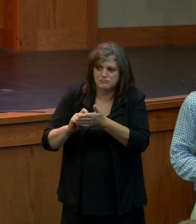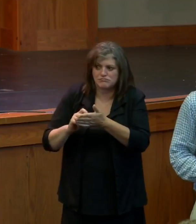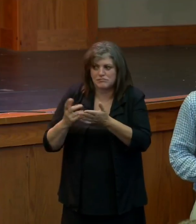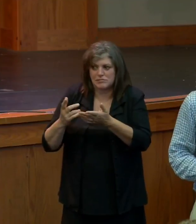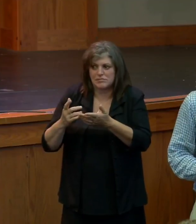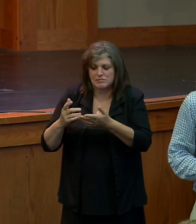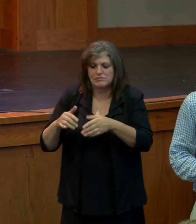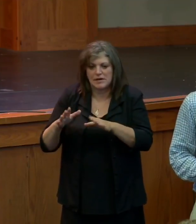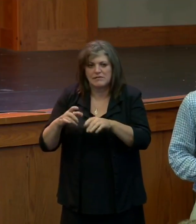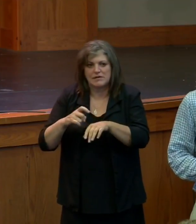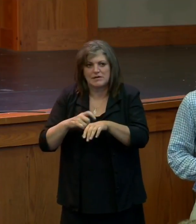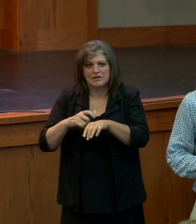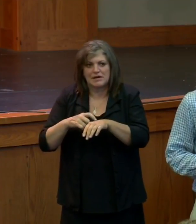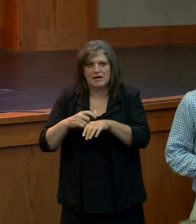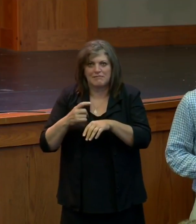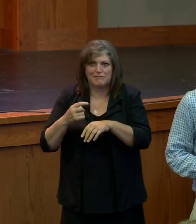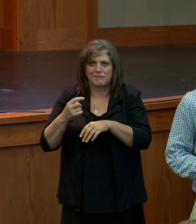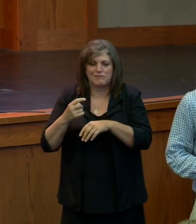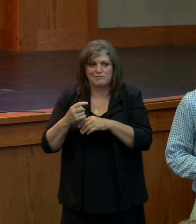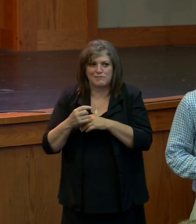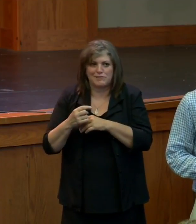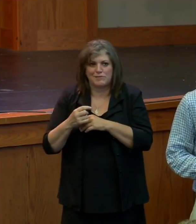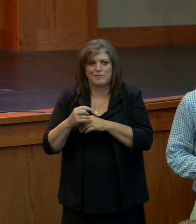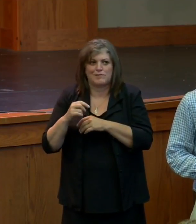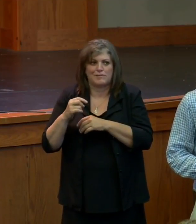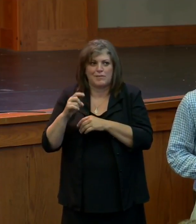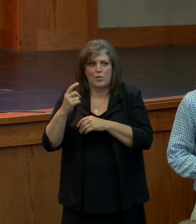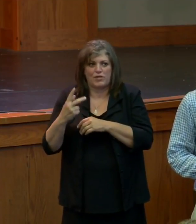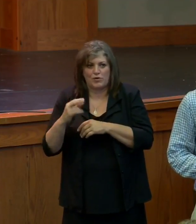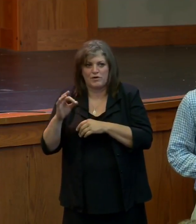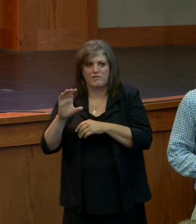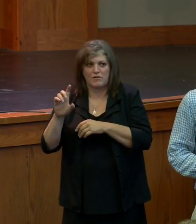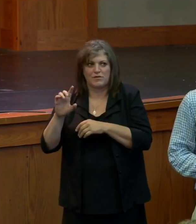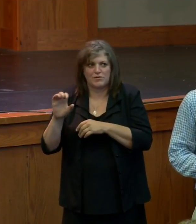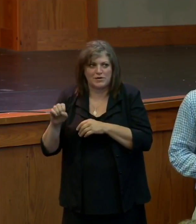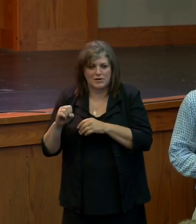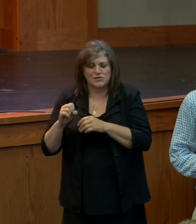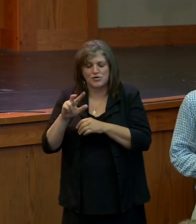AFTER A THIRD OF A CENTURY TO DO THAT.